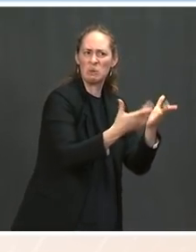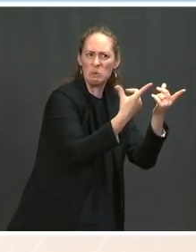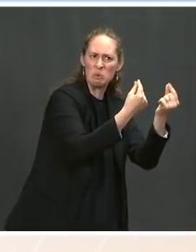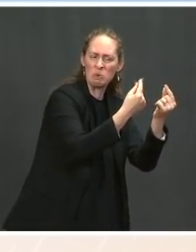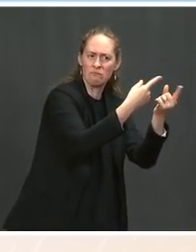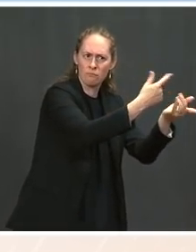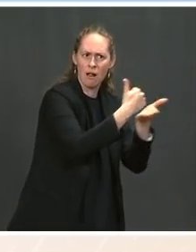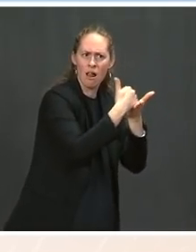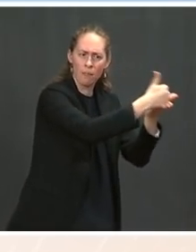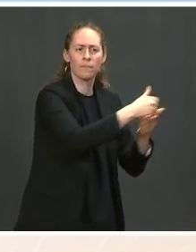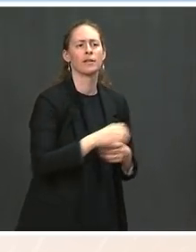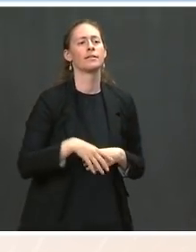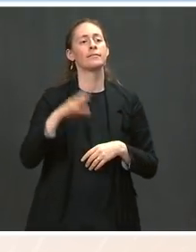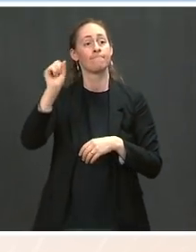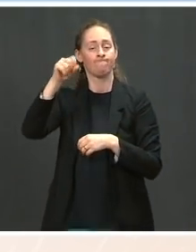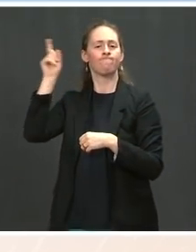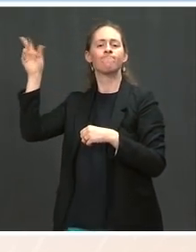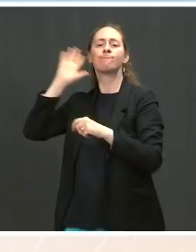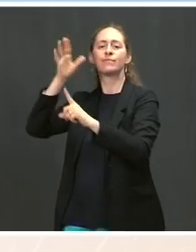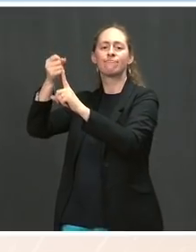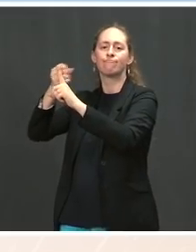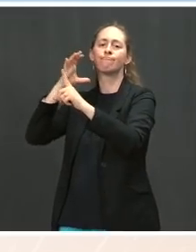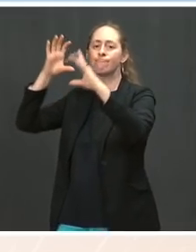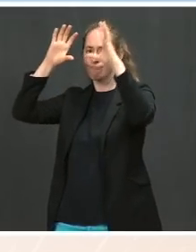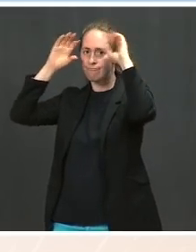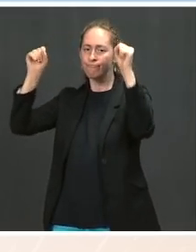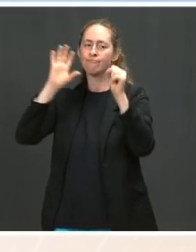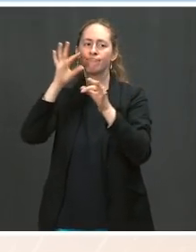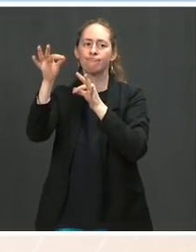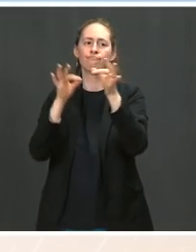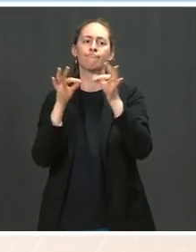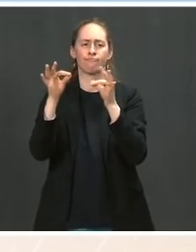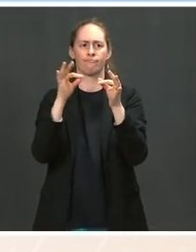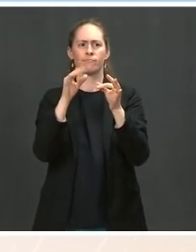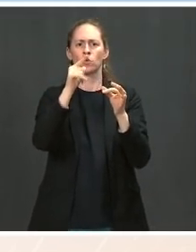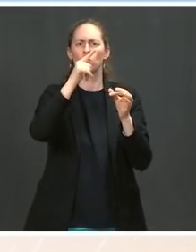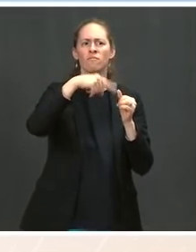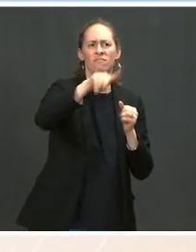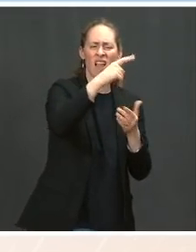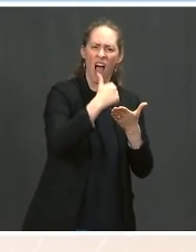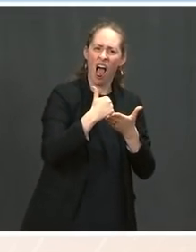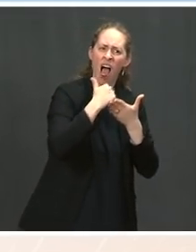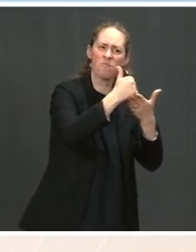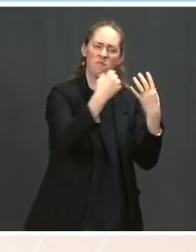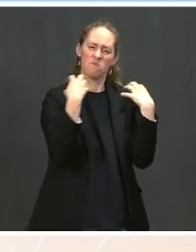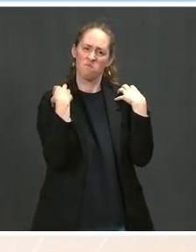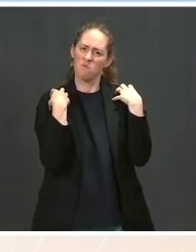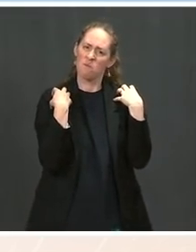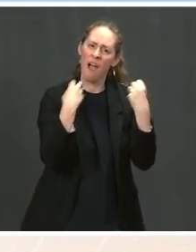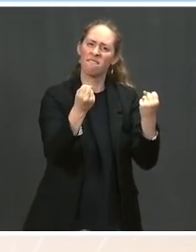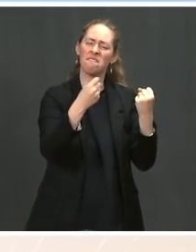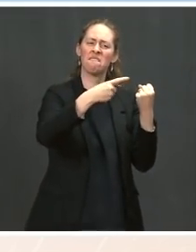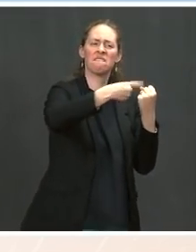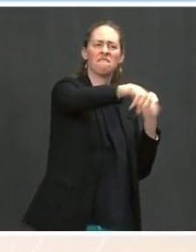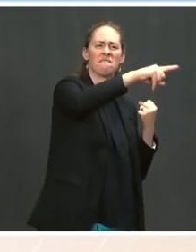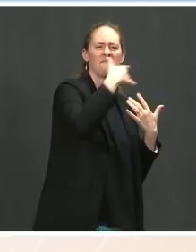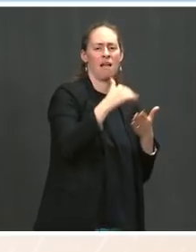to helping exactly those brave individuals who have served and helped our troops and our military presence on the ground.